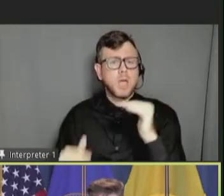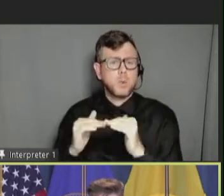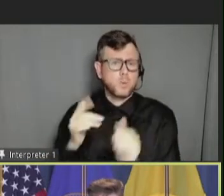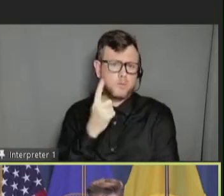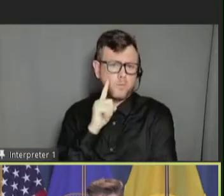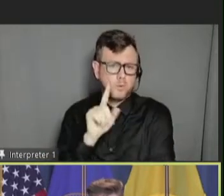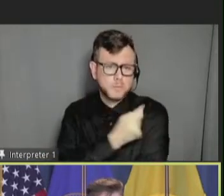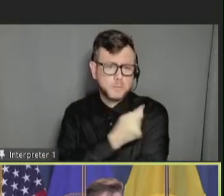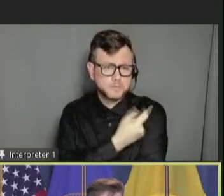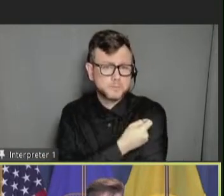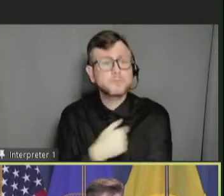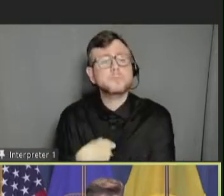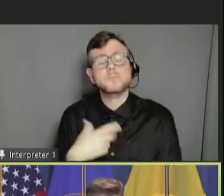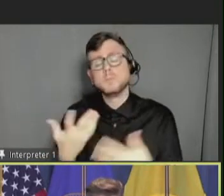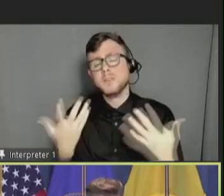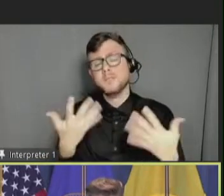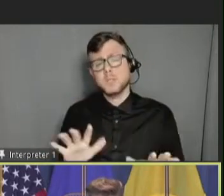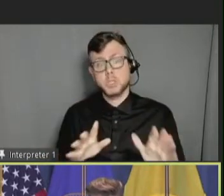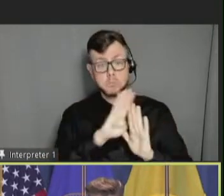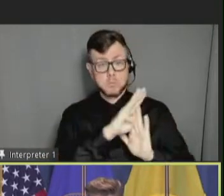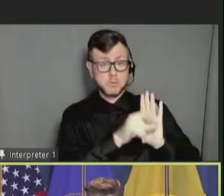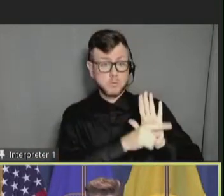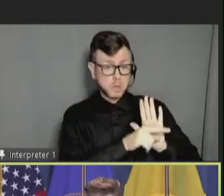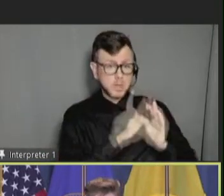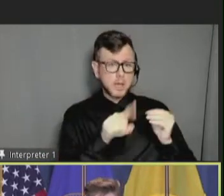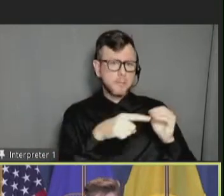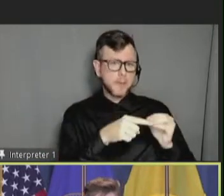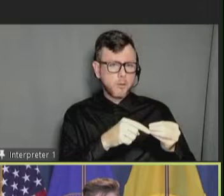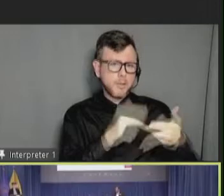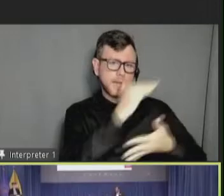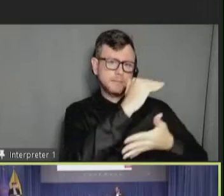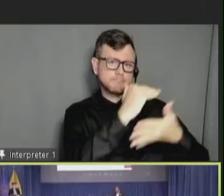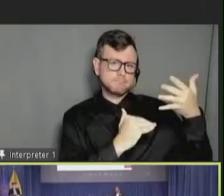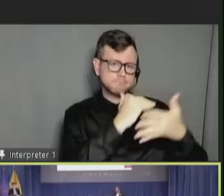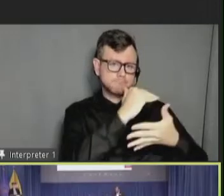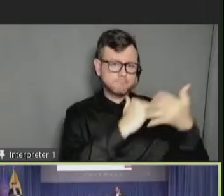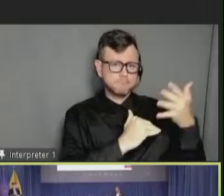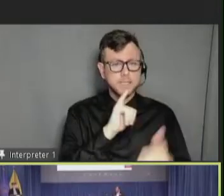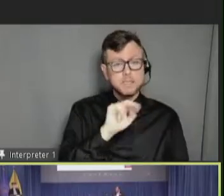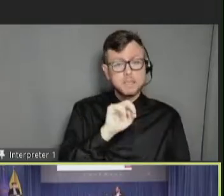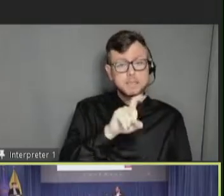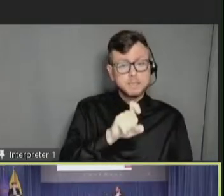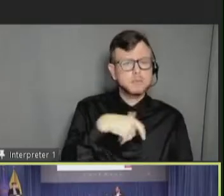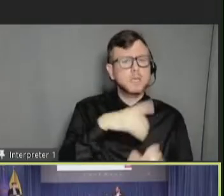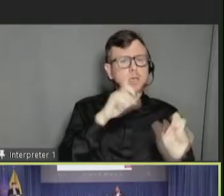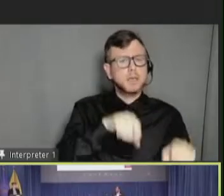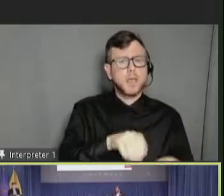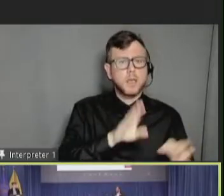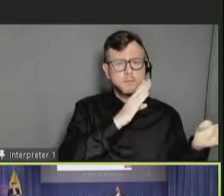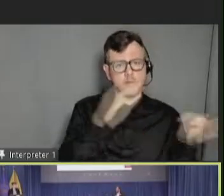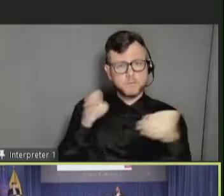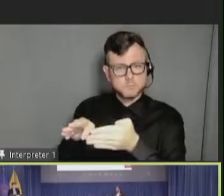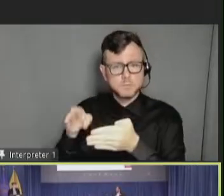Now that I've given you a bit of background on the index overall, we can dig into our evaluation of the U.S. So, the U.S., of course,